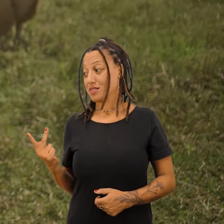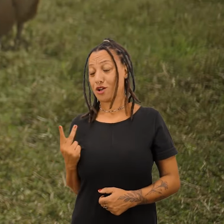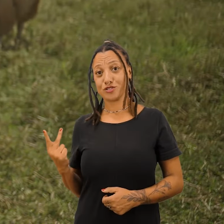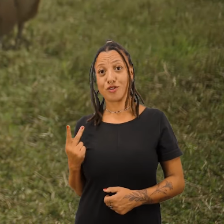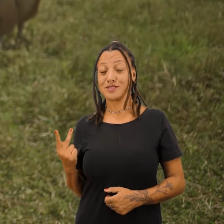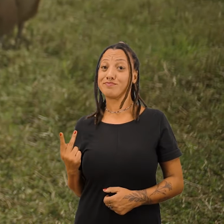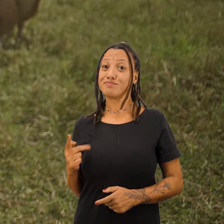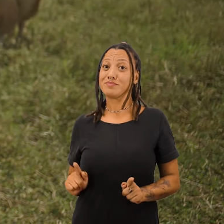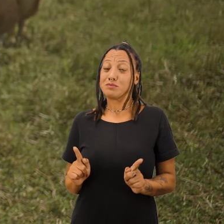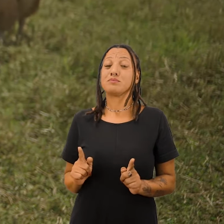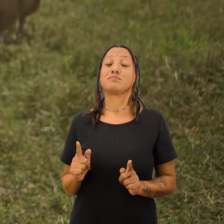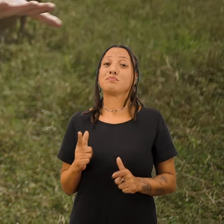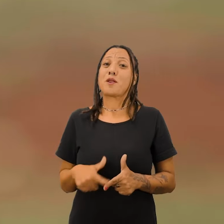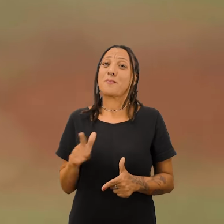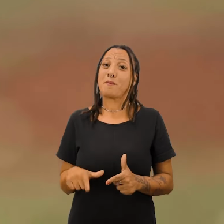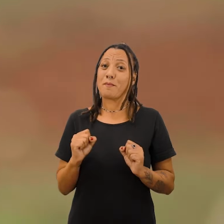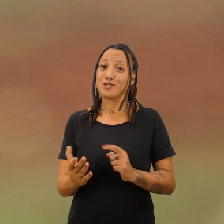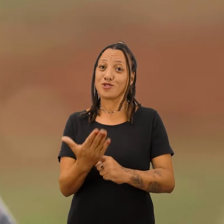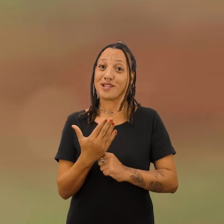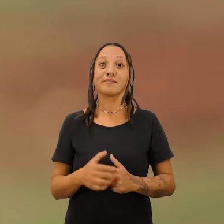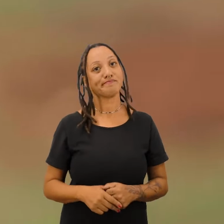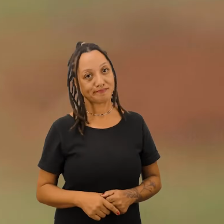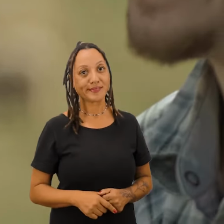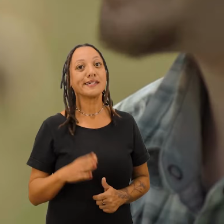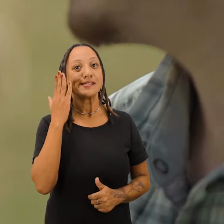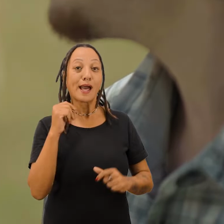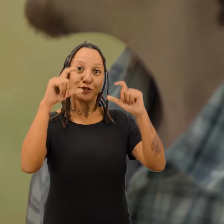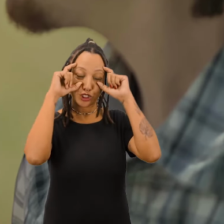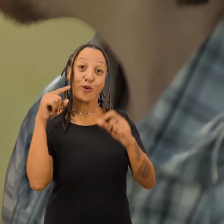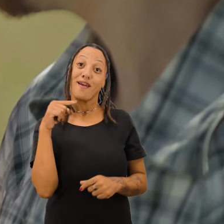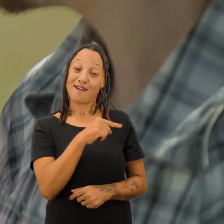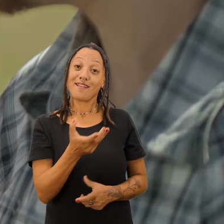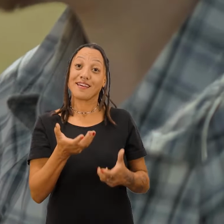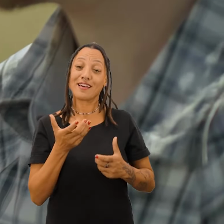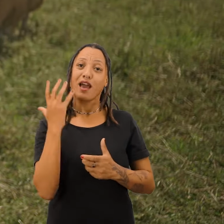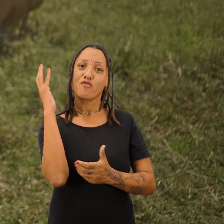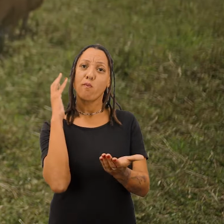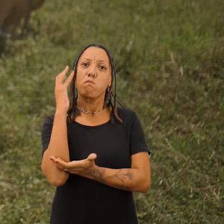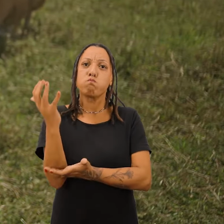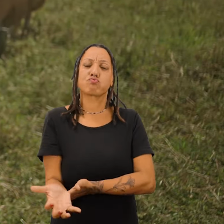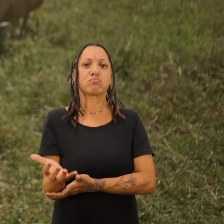[Jotapê] Hey, Chico, how's it going? So, my cousin and I have a big problem. Can you help us? [Dininha] Yeah, you know, Chico?